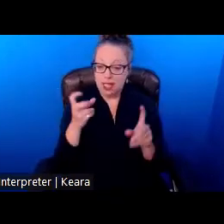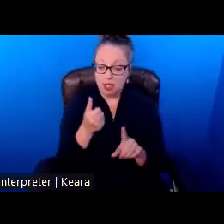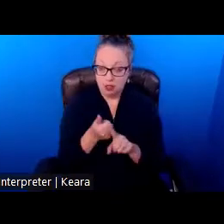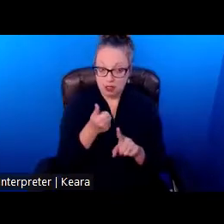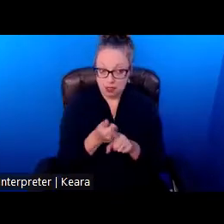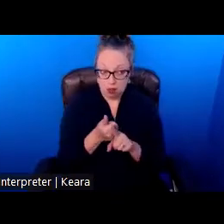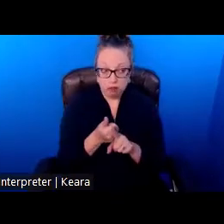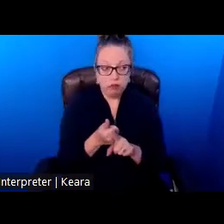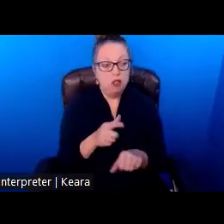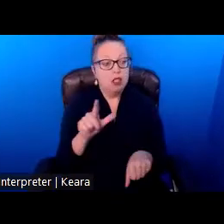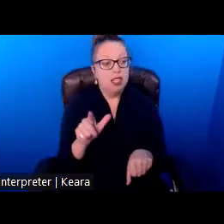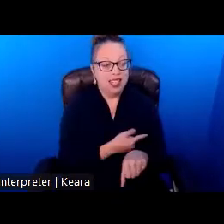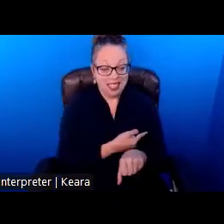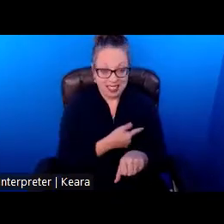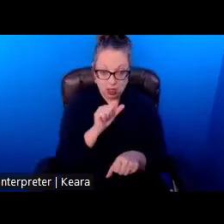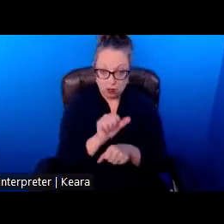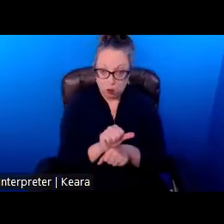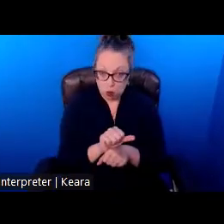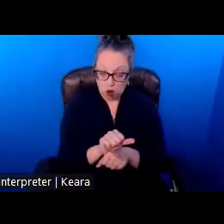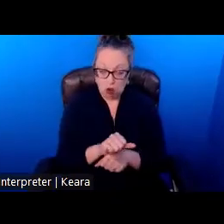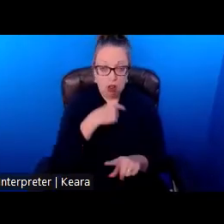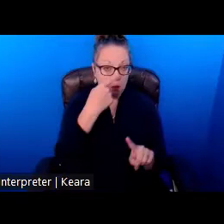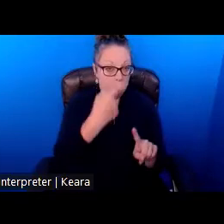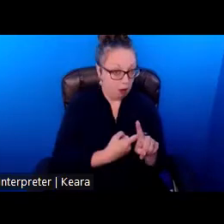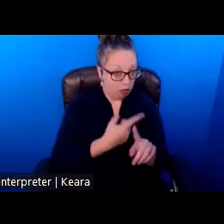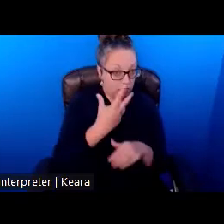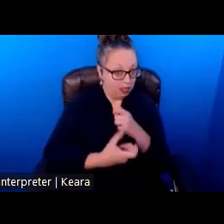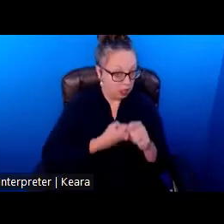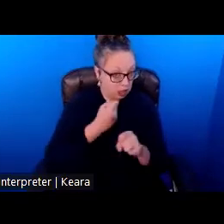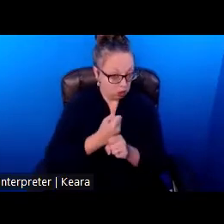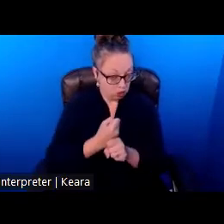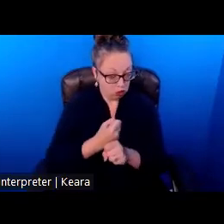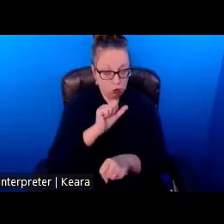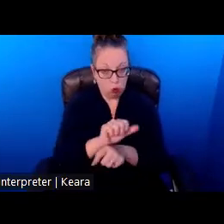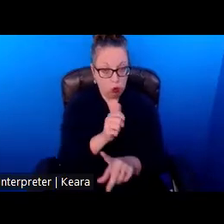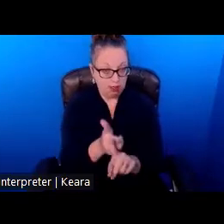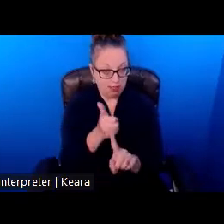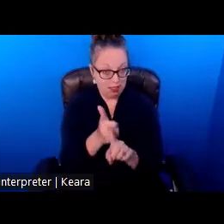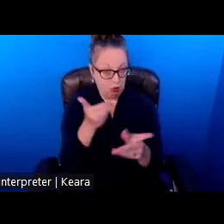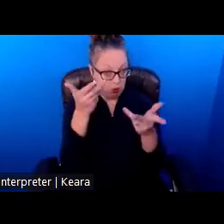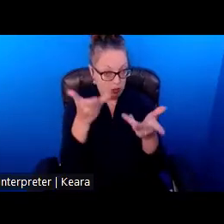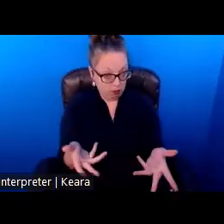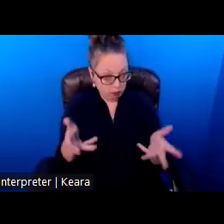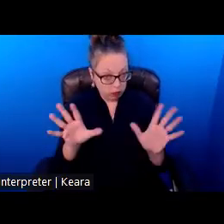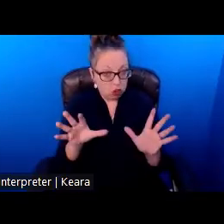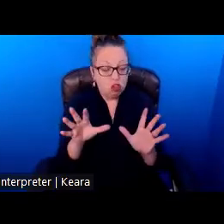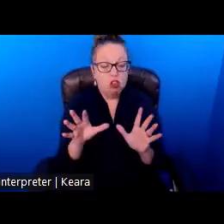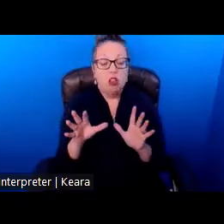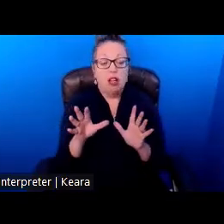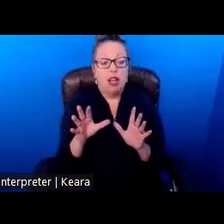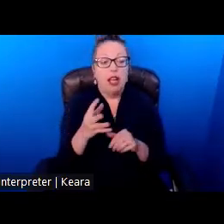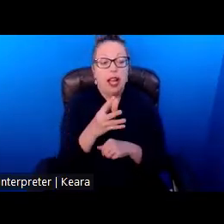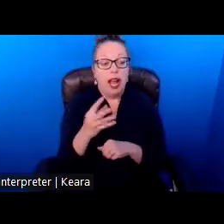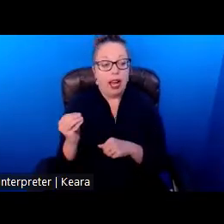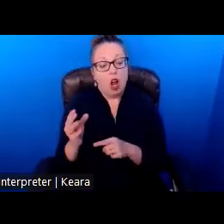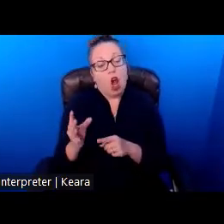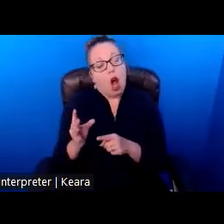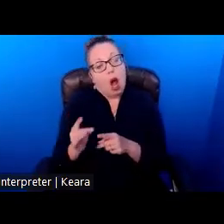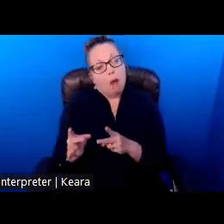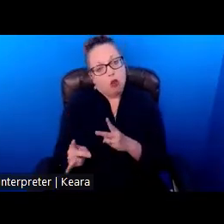Length of the full work. The month and year the work was completed.